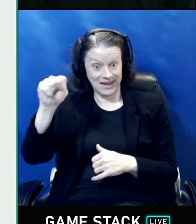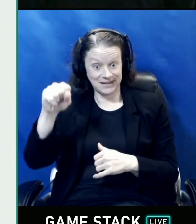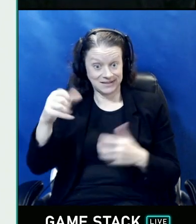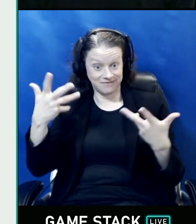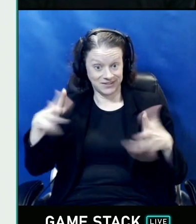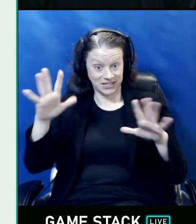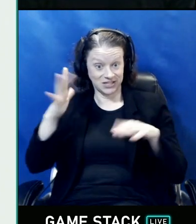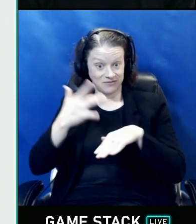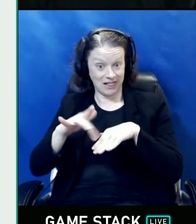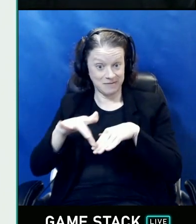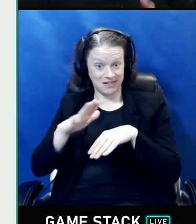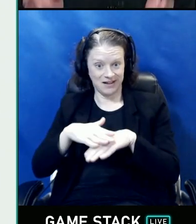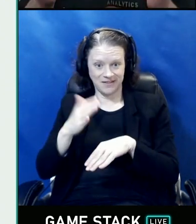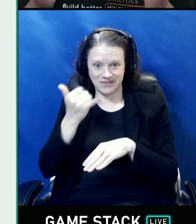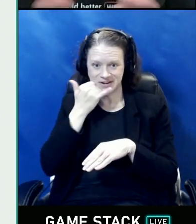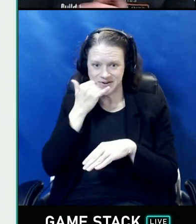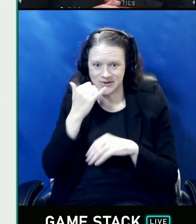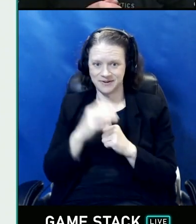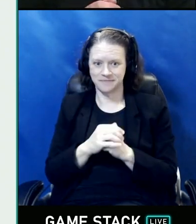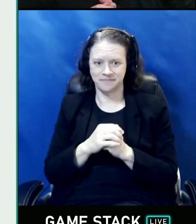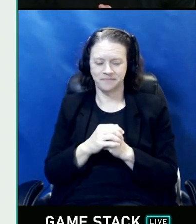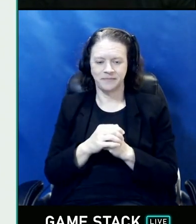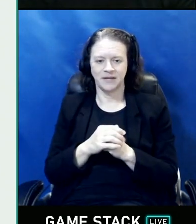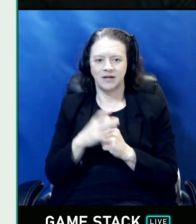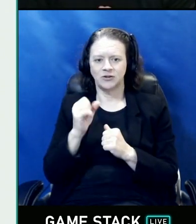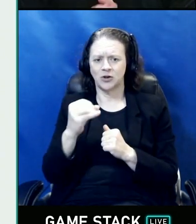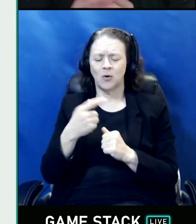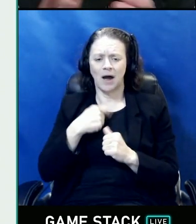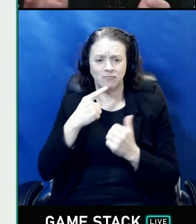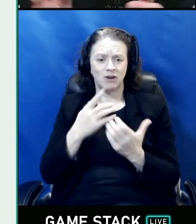So I genuinely recommend that you reach out to your